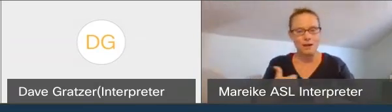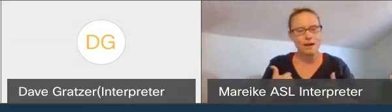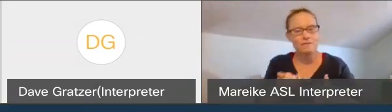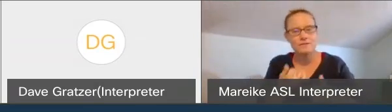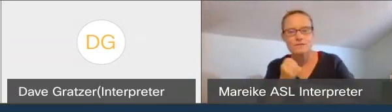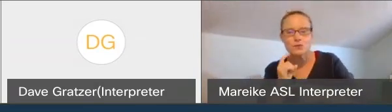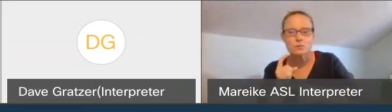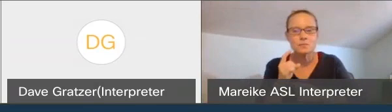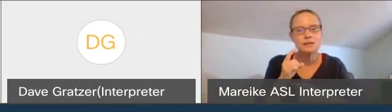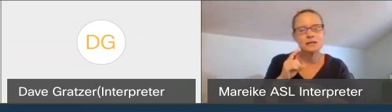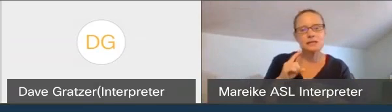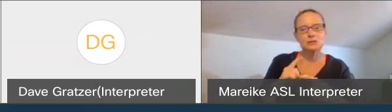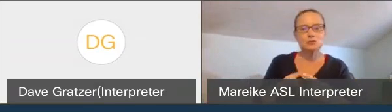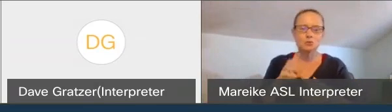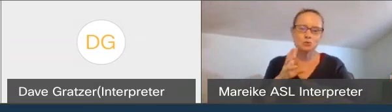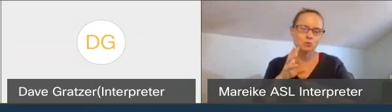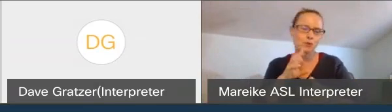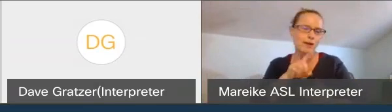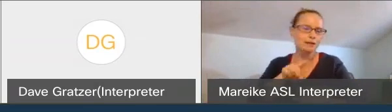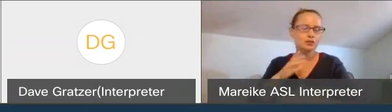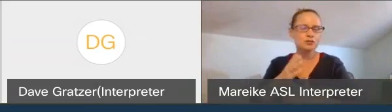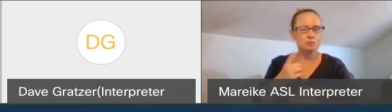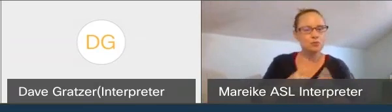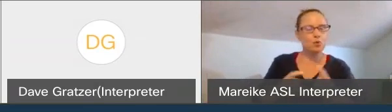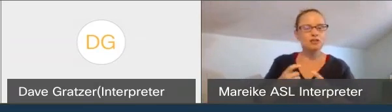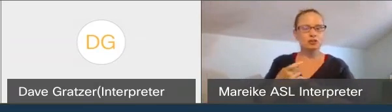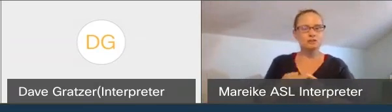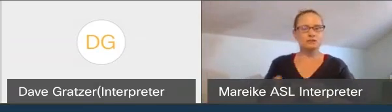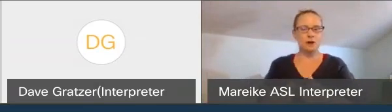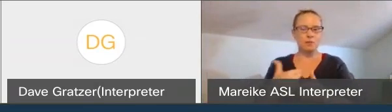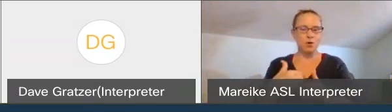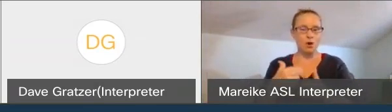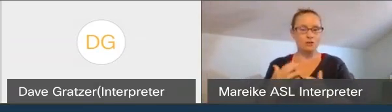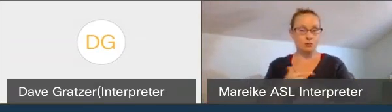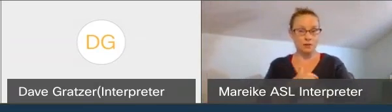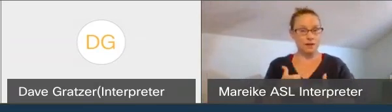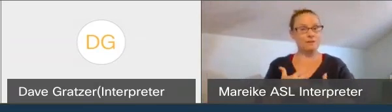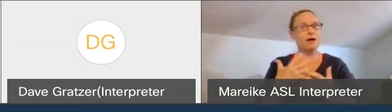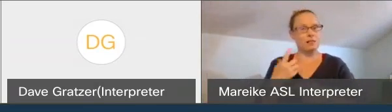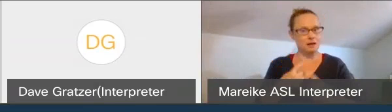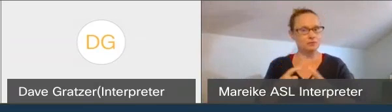to cover some questions from the audience and--and we have quite a few questions coming in, um,